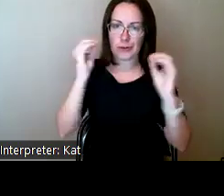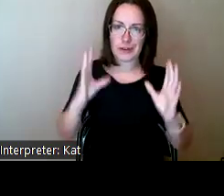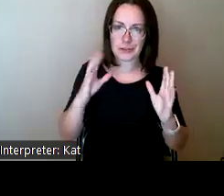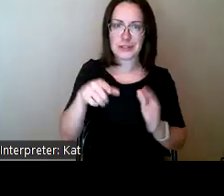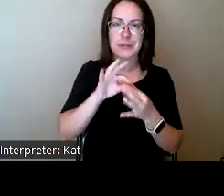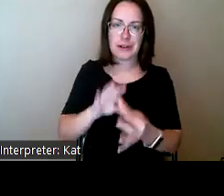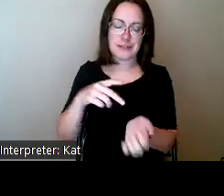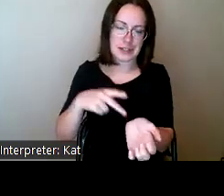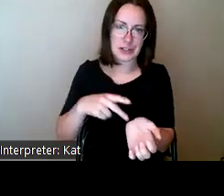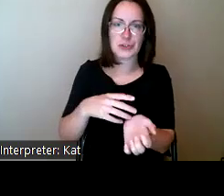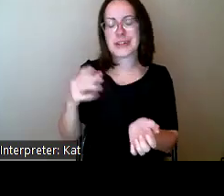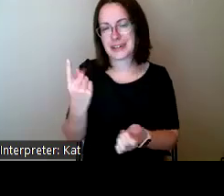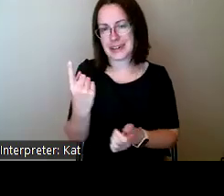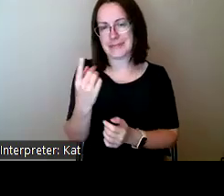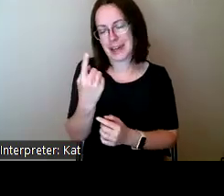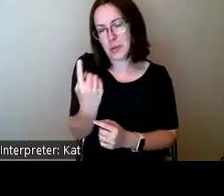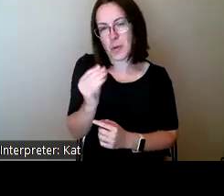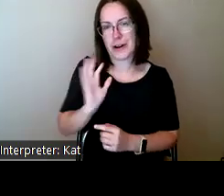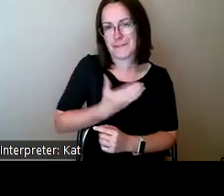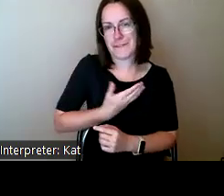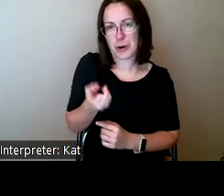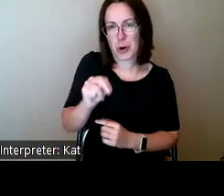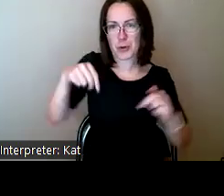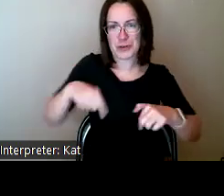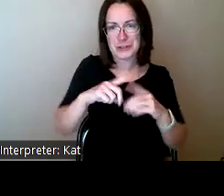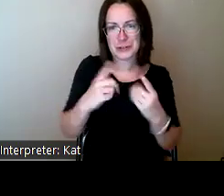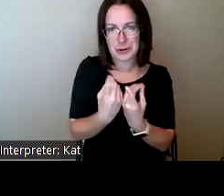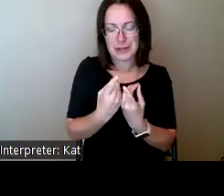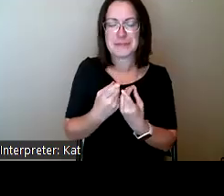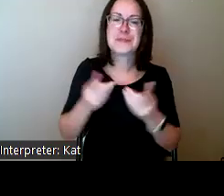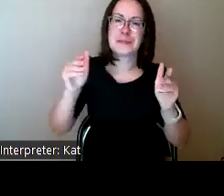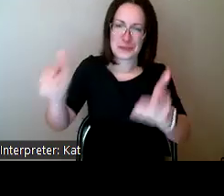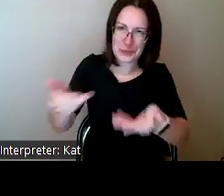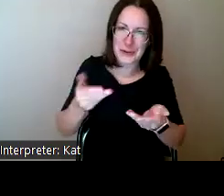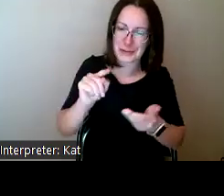own. So please join me in welcoming Telva and she will make the other introductions.